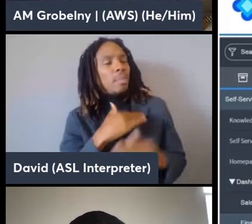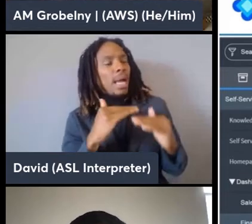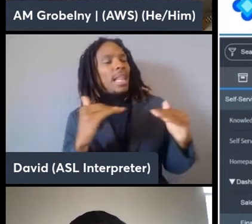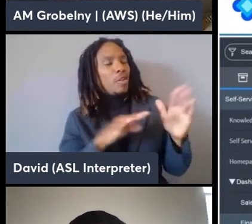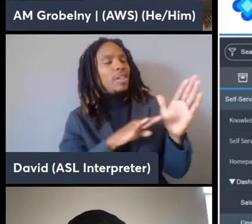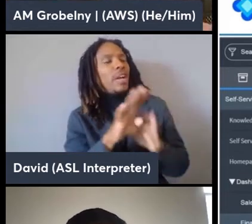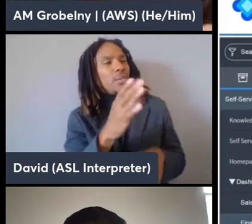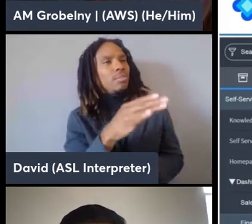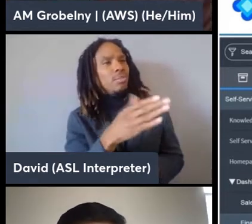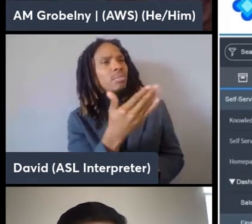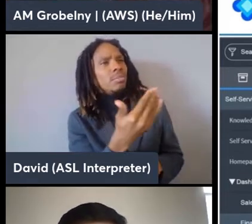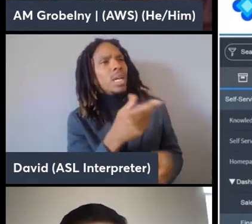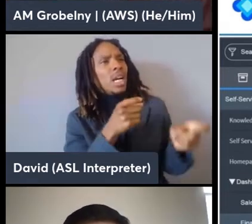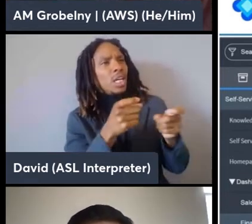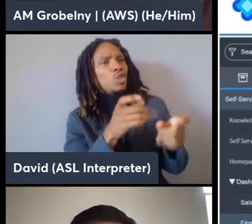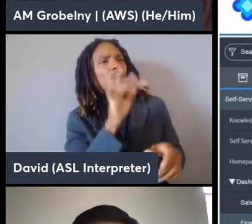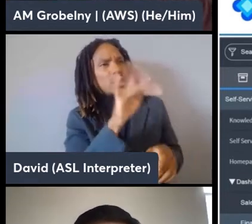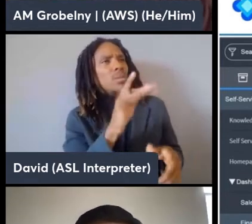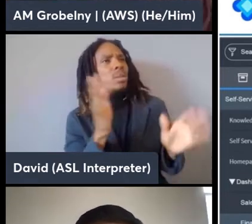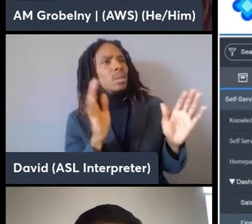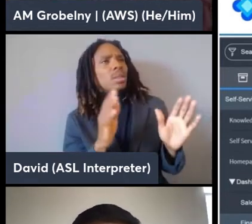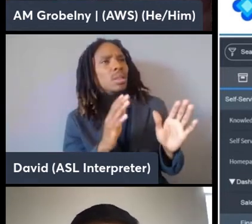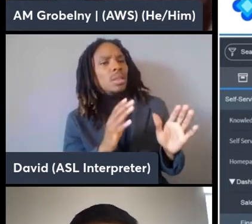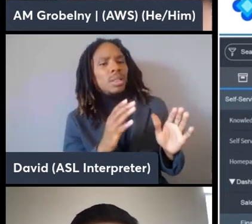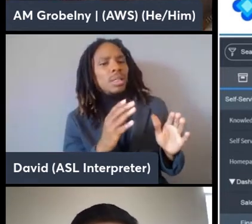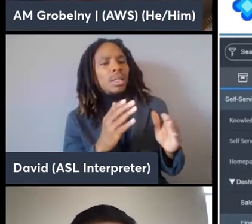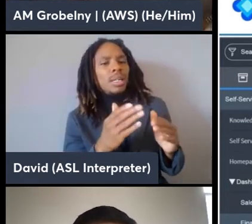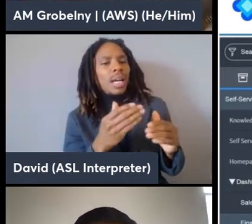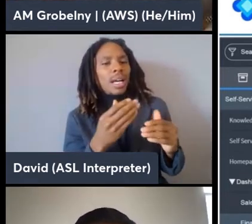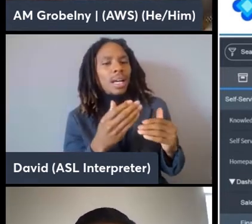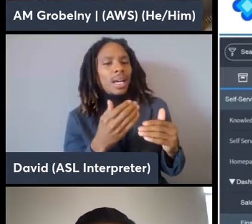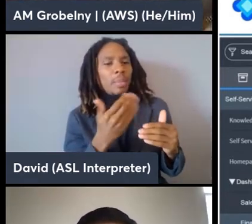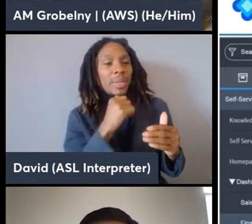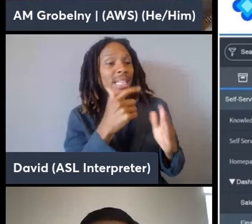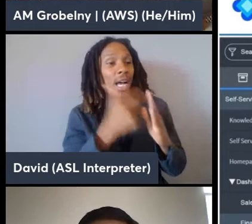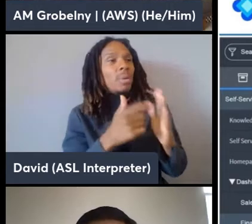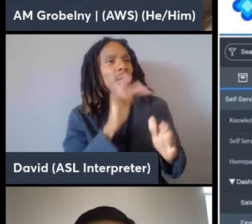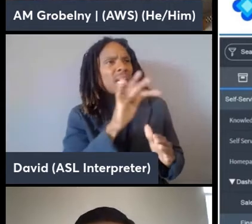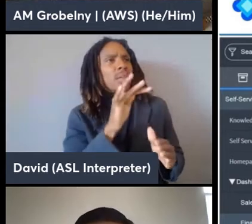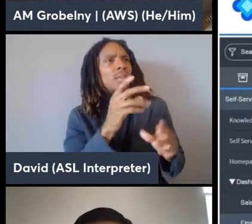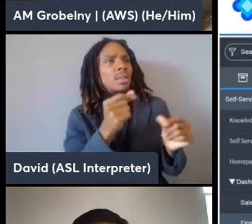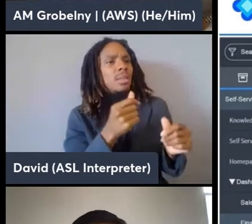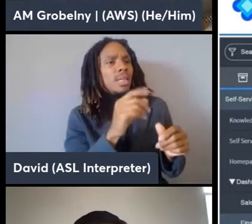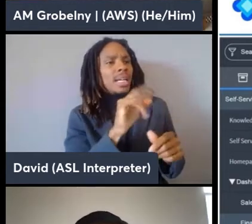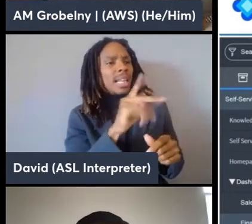Go to the control, click on it. (chuckle) Even if it's clicking, it's not automation, but you click on it, get the link, paste it, and go.